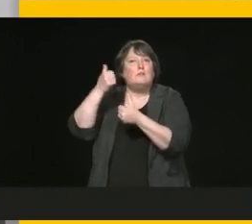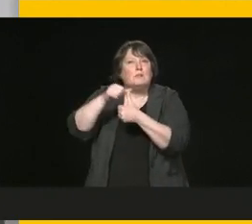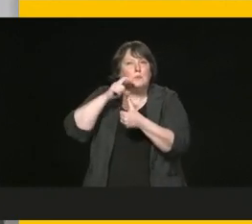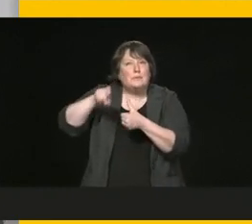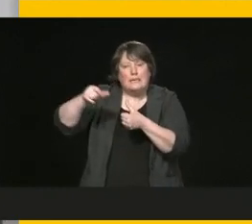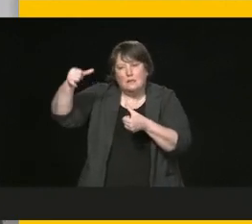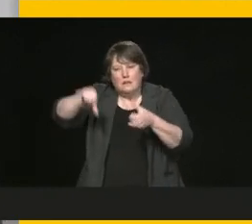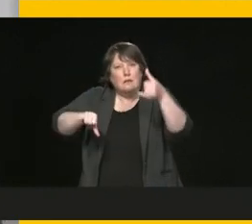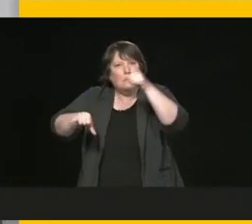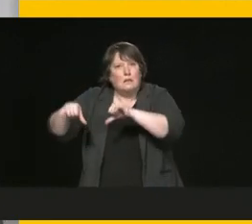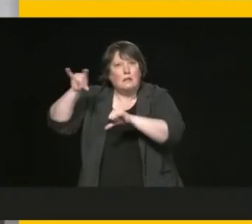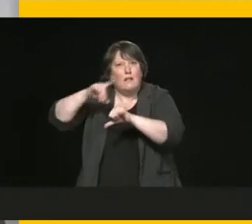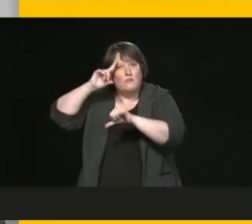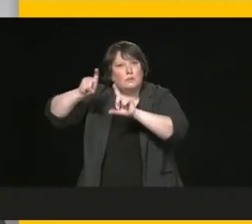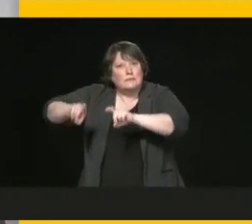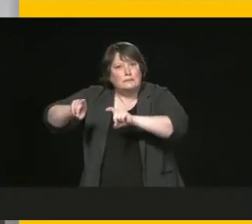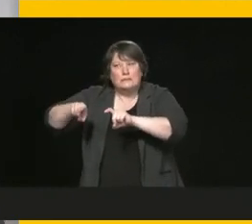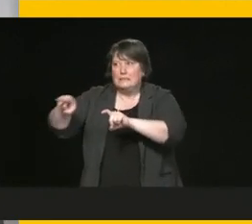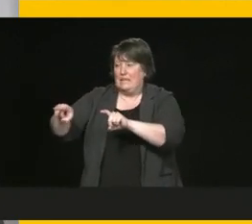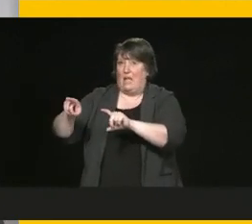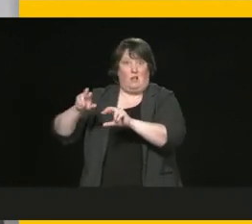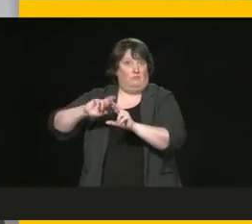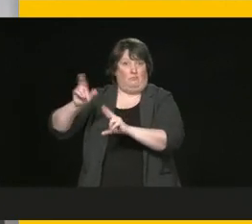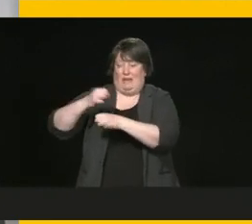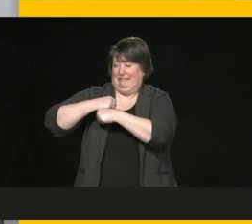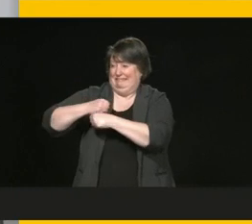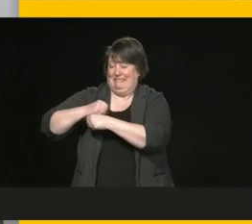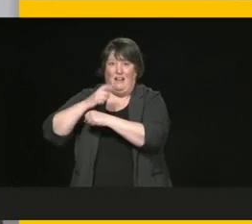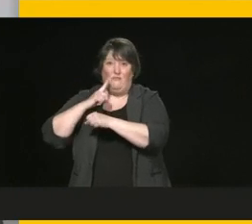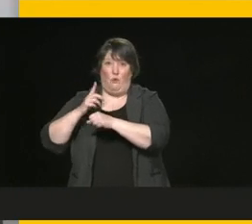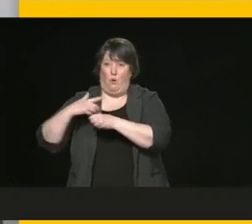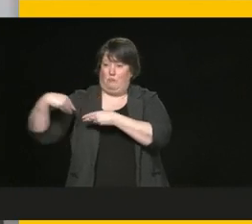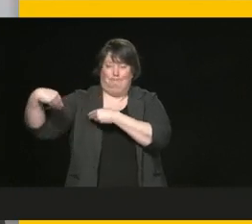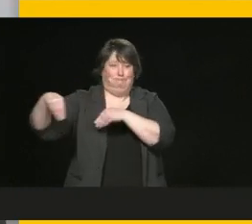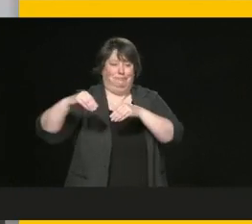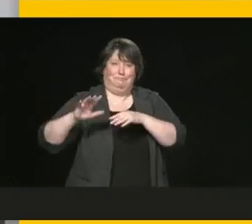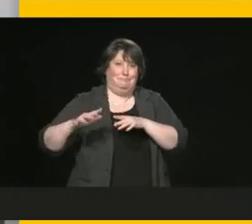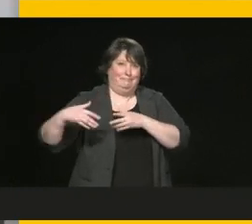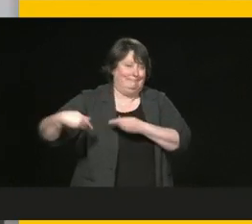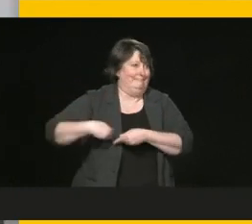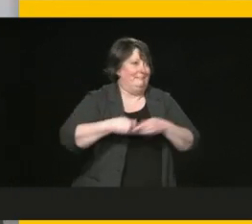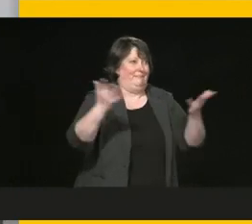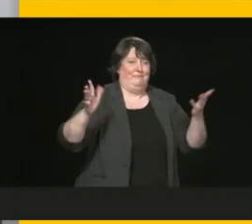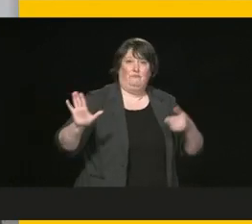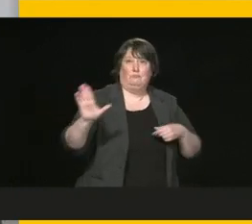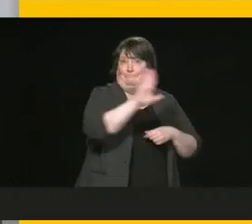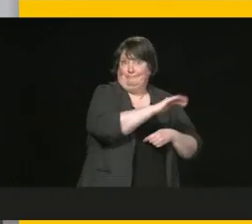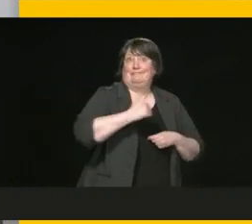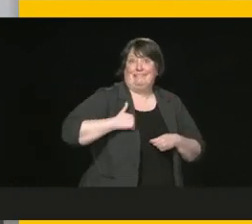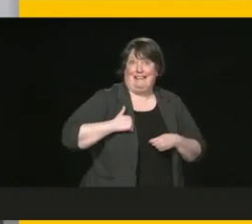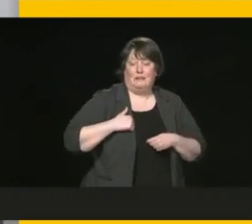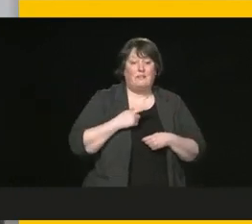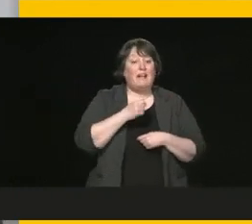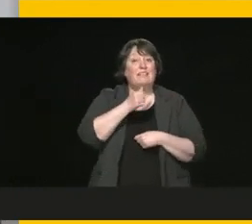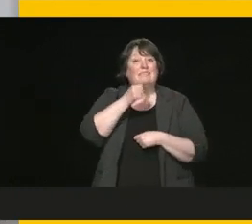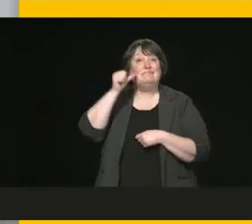SUPPLY ENOUGH COVID-19 TEST CHEMICALS TO MEET THE WEEKLY DEMAND IN ALL PROVINCES.